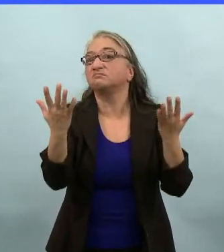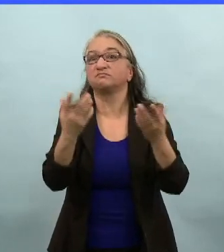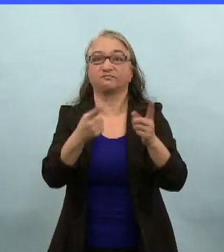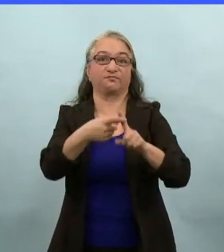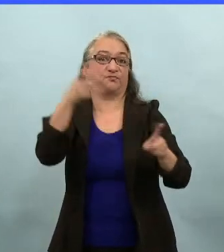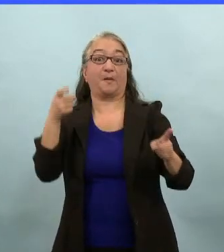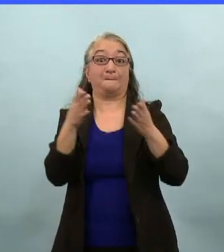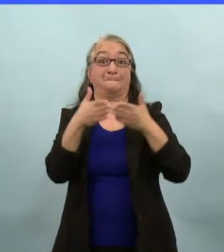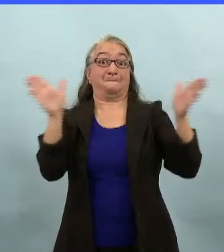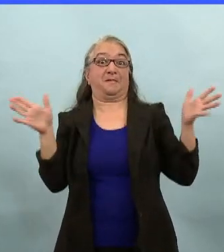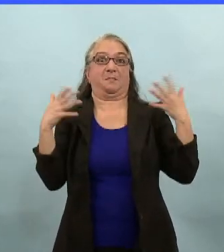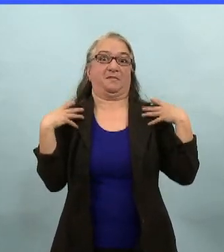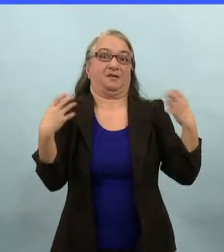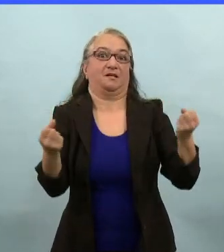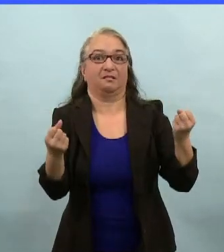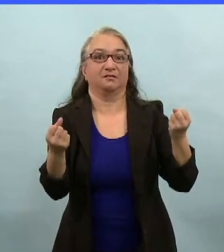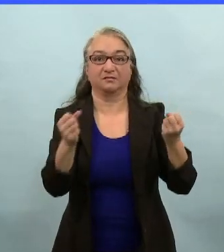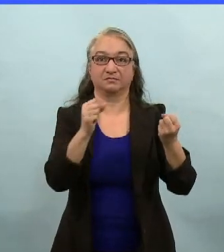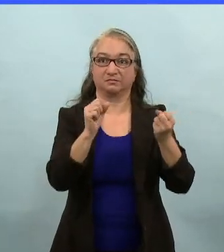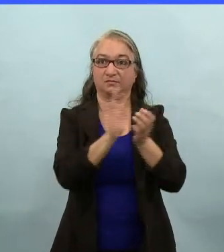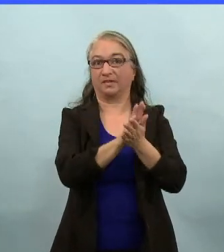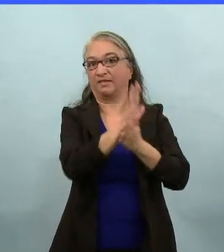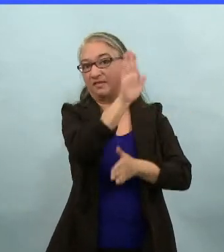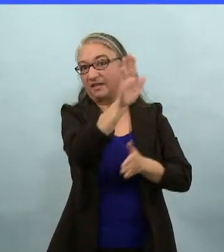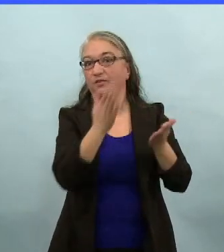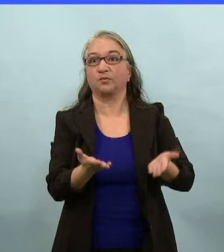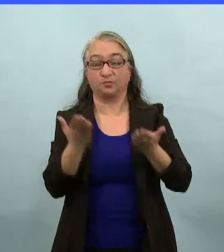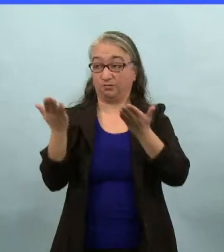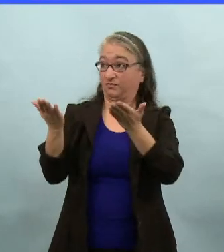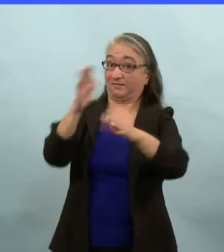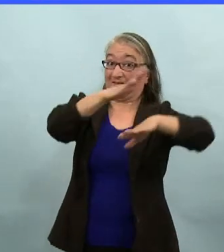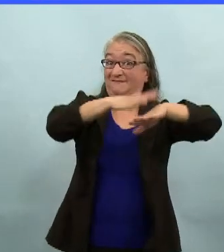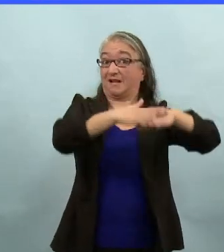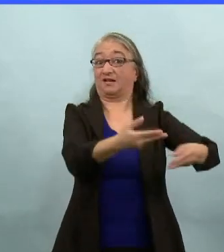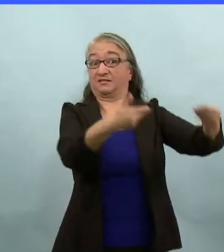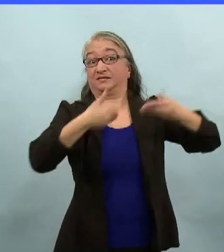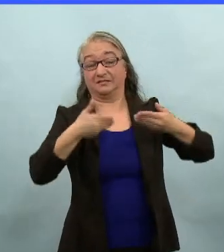at the end of the day we'll take advice from public health but we will be taking advice